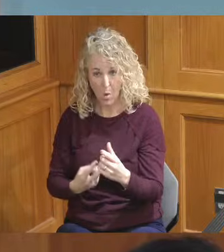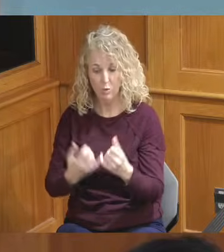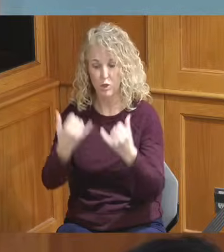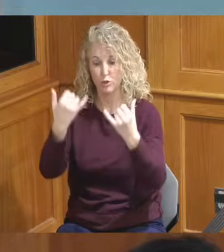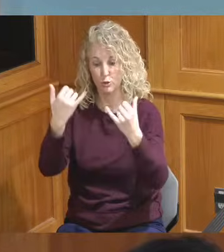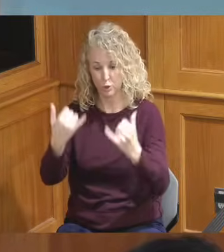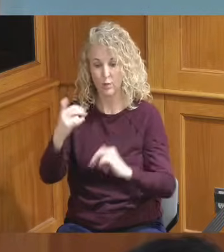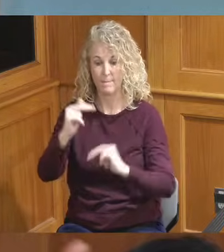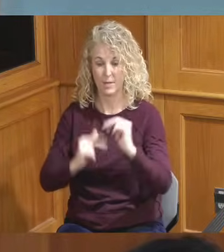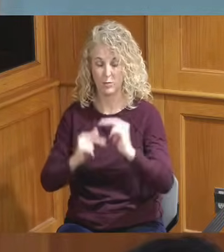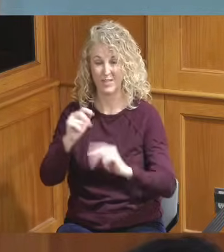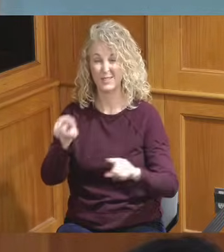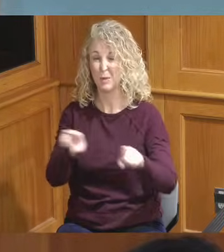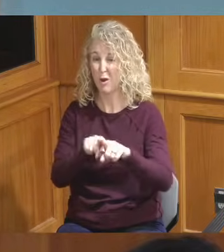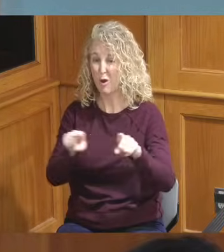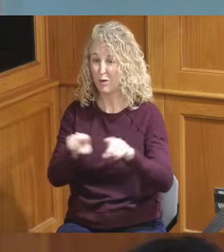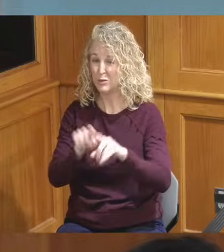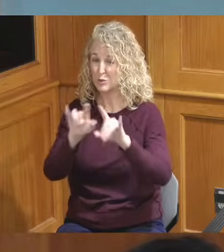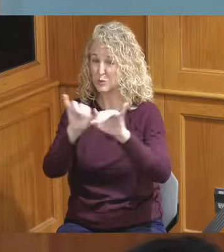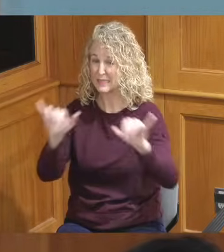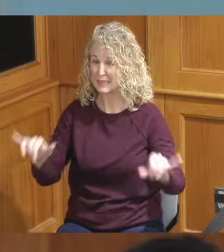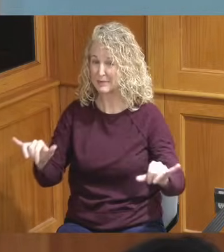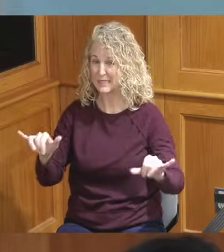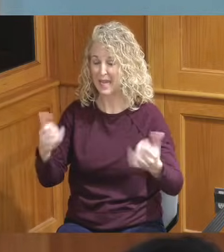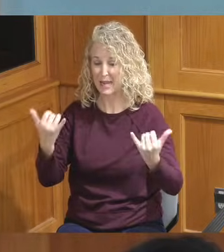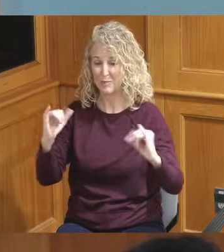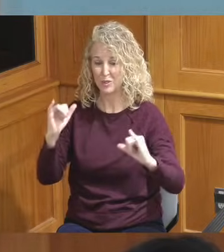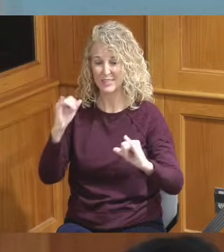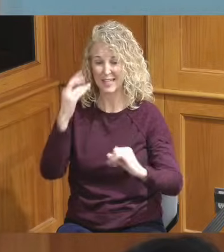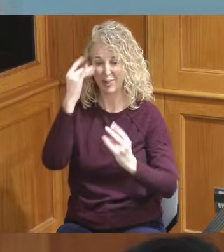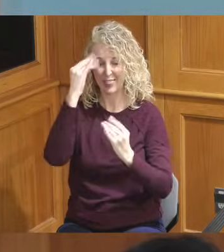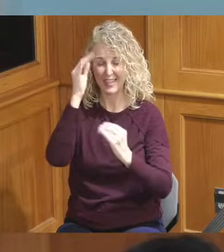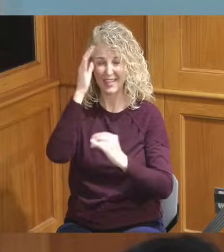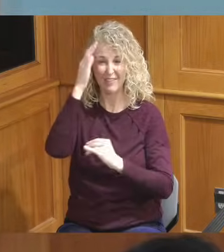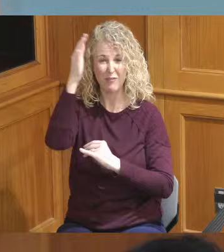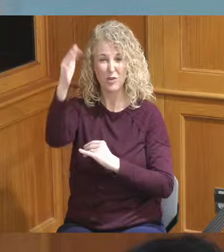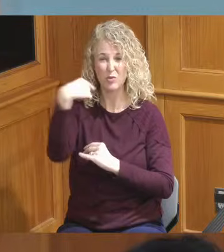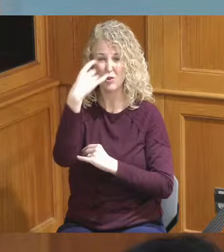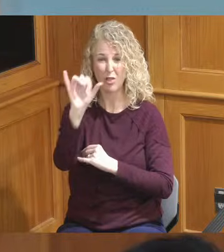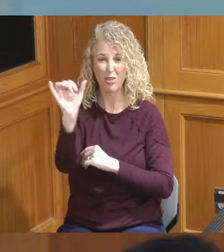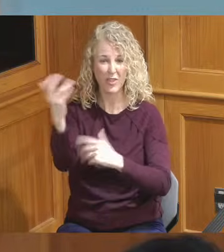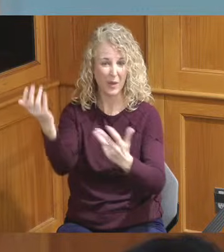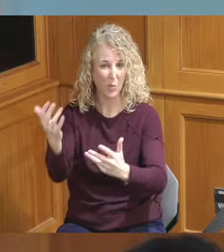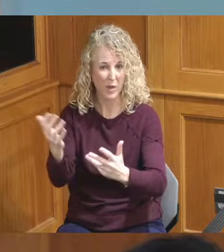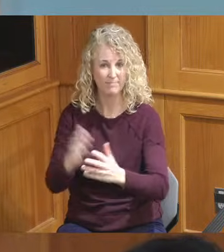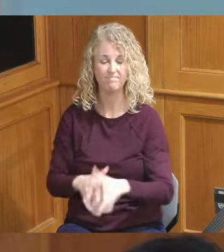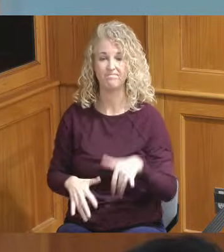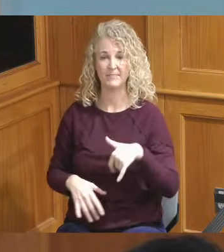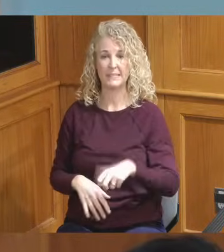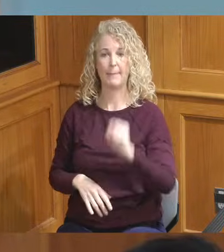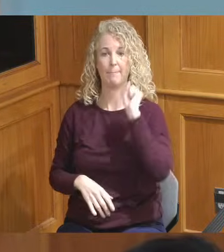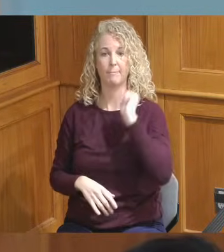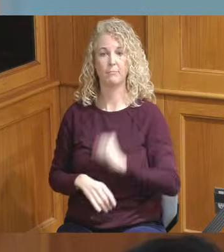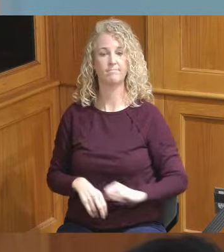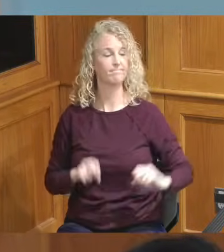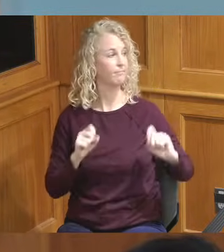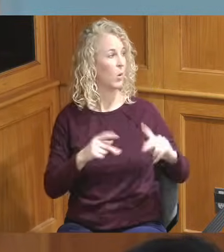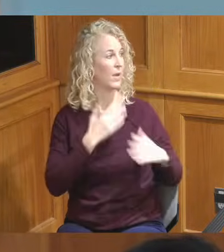but then you also have your eye on what might come in the future. Yes. Gotcha. Yeah. Okay. Thank you.